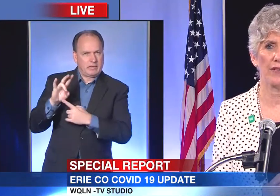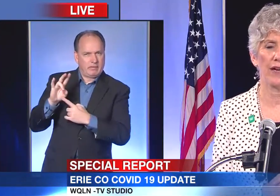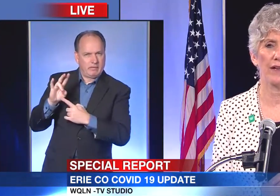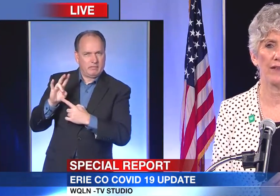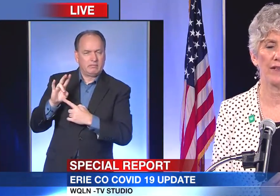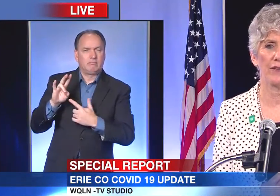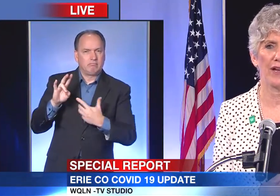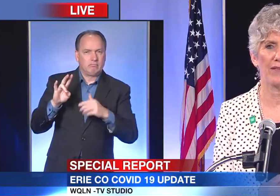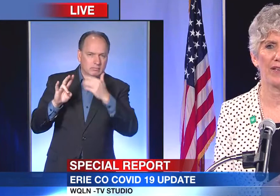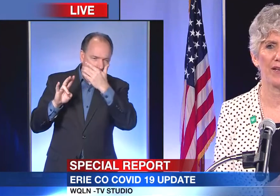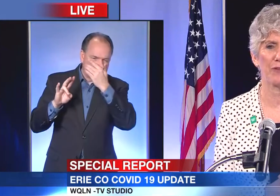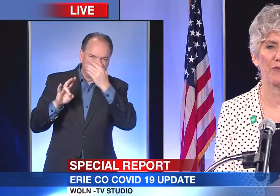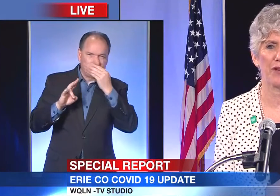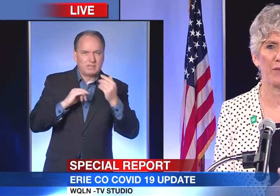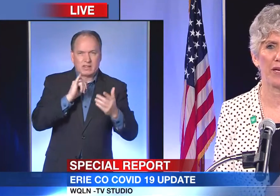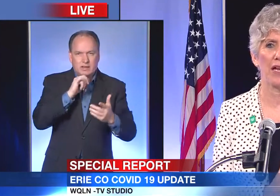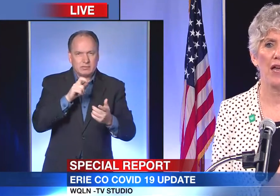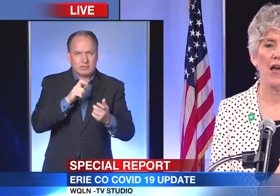THE CONTACT TRACING, AND MOST